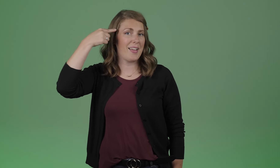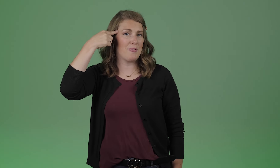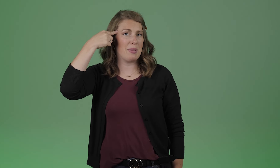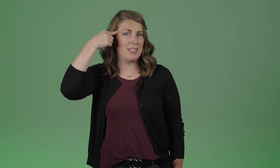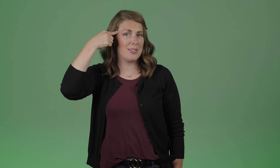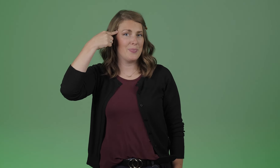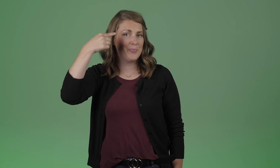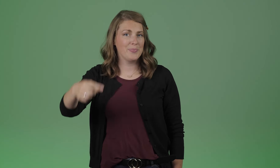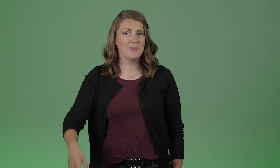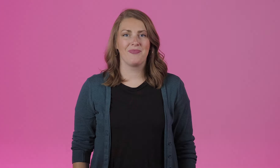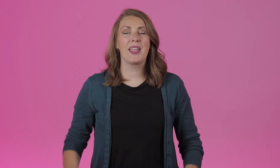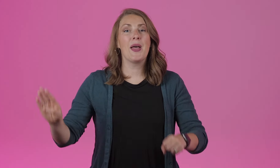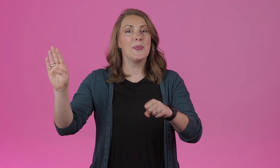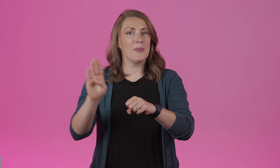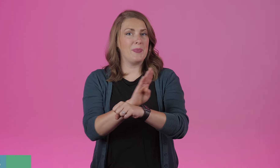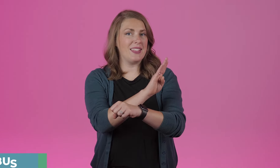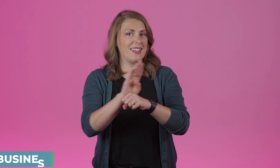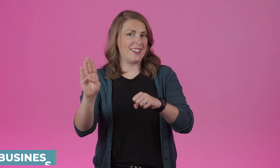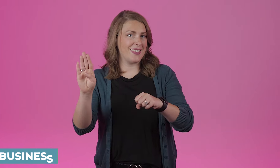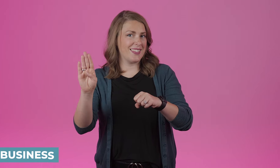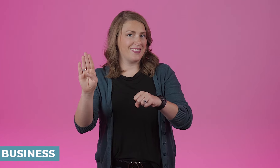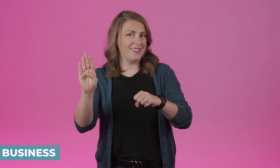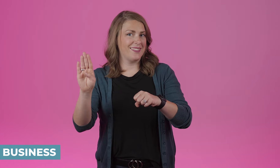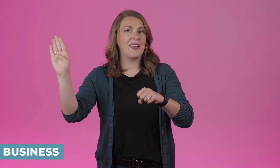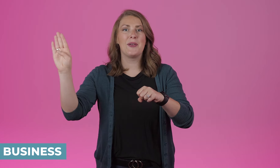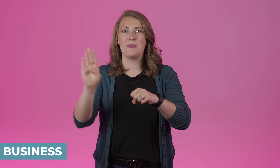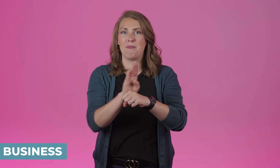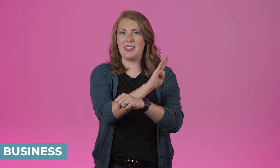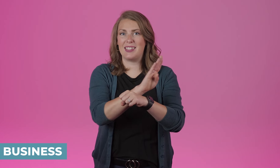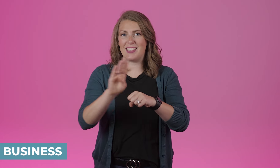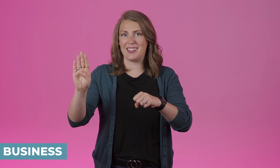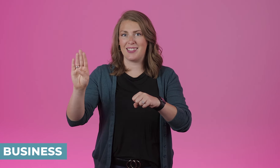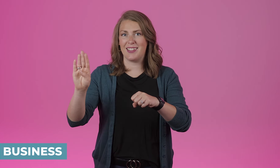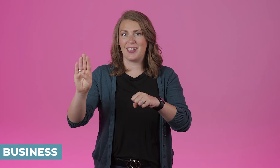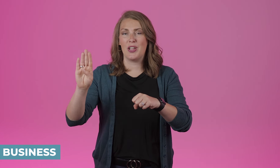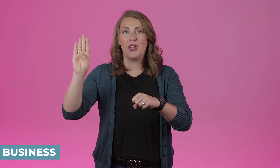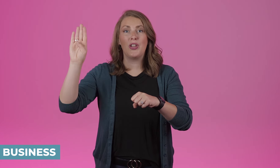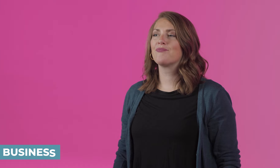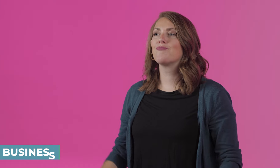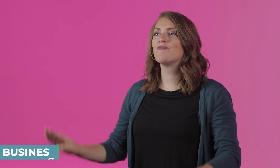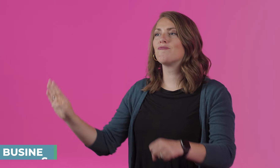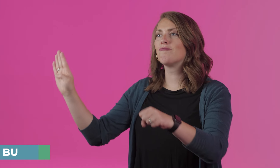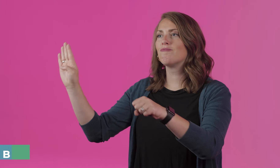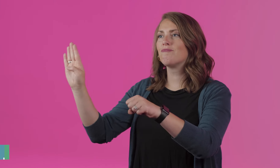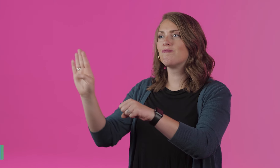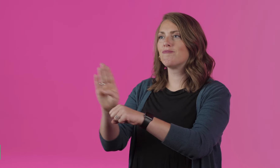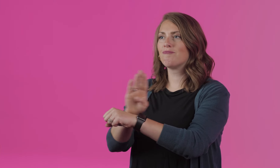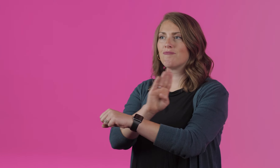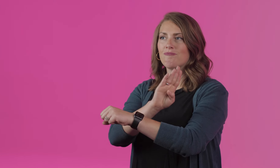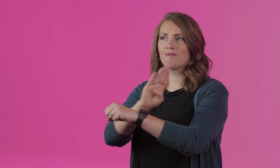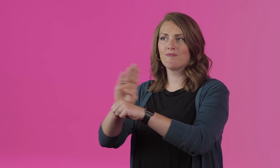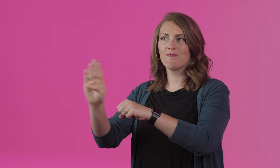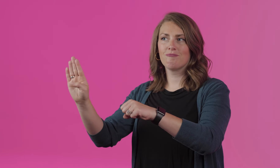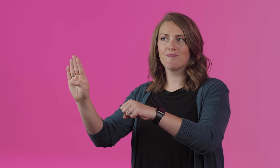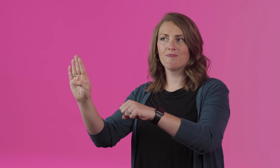GOVERNMENT BUSINESS BUSINESS Your "B" hand moves back and forth